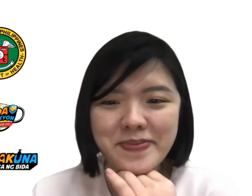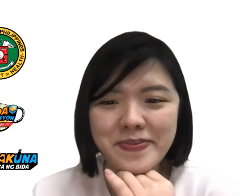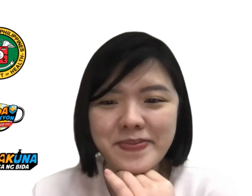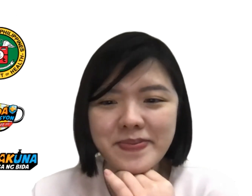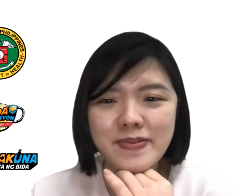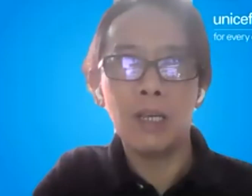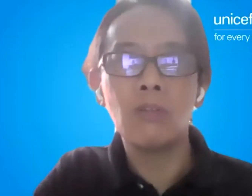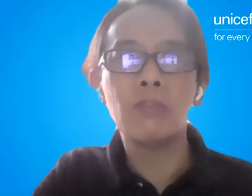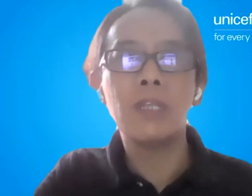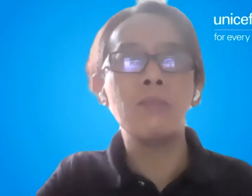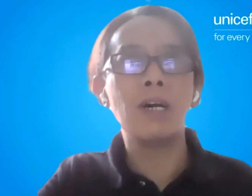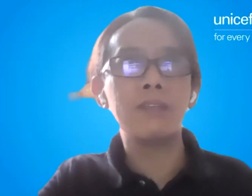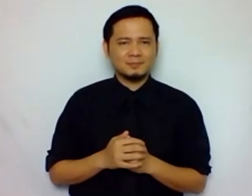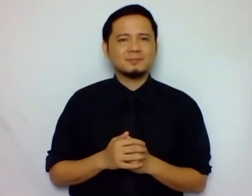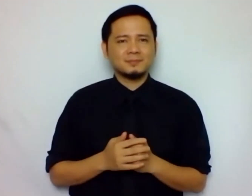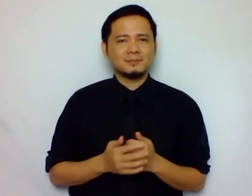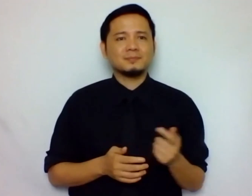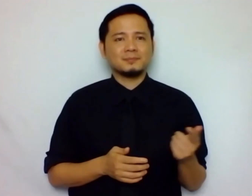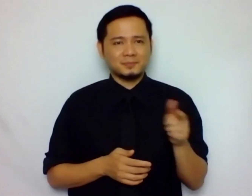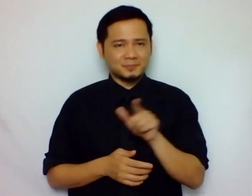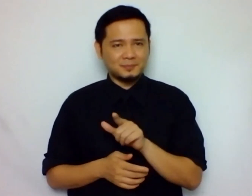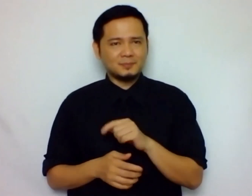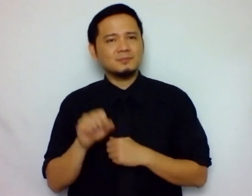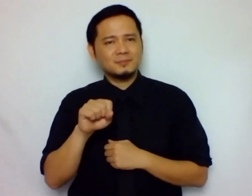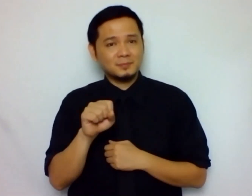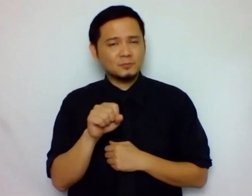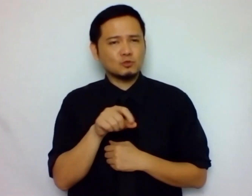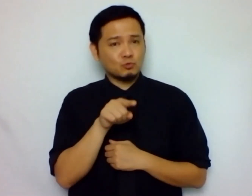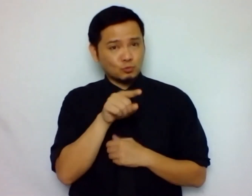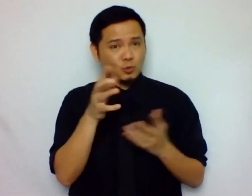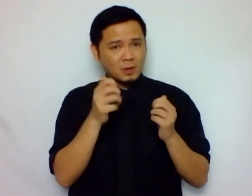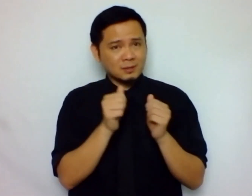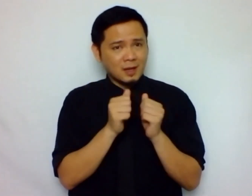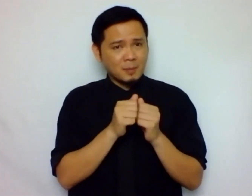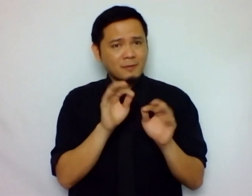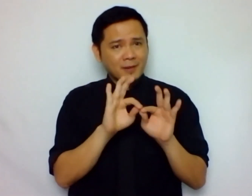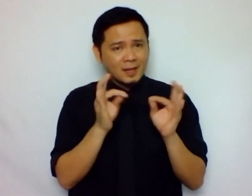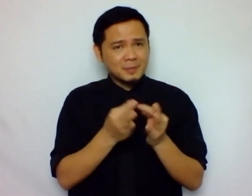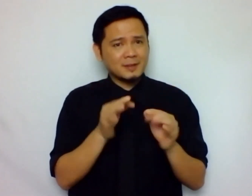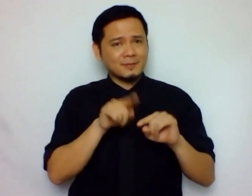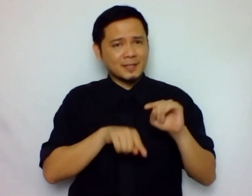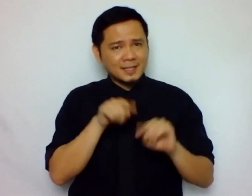That’s right. If we want to be with our loved ones, we really should get vaccinated.